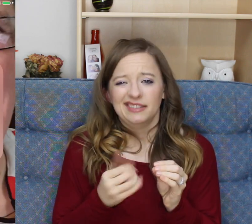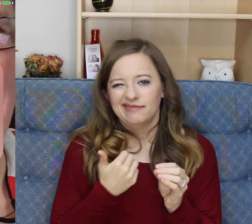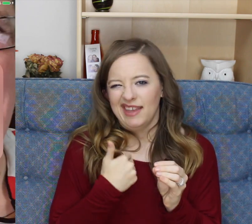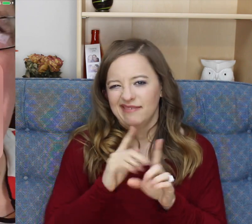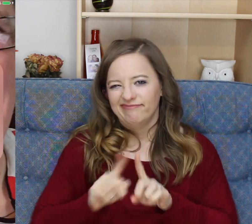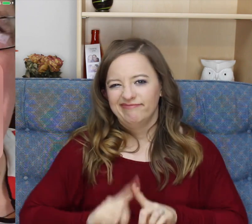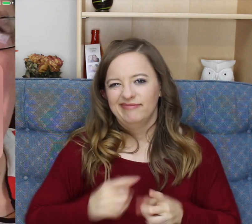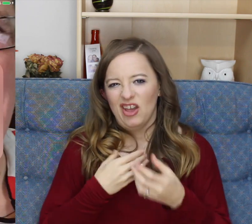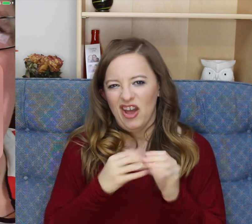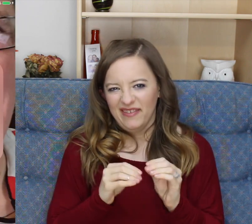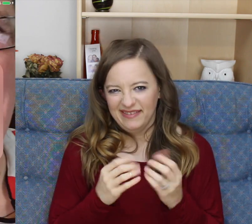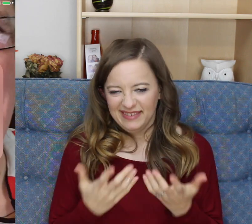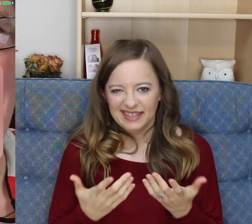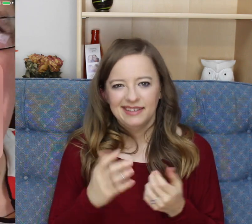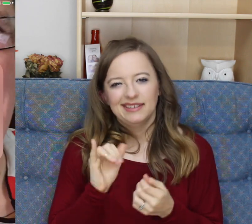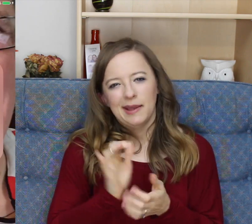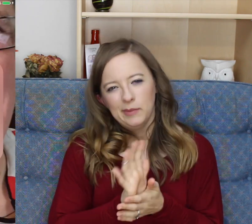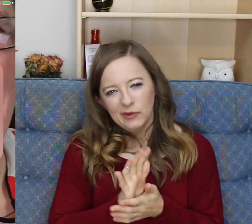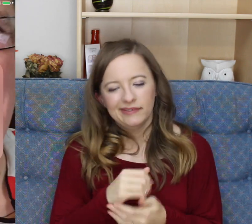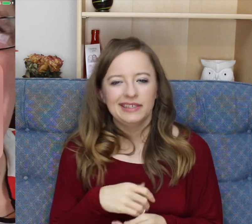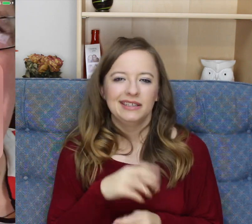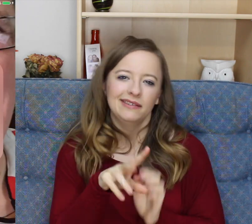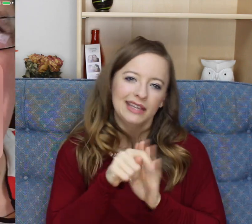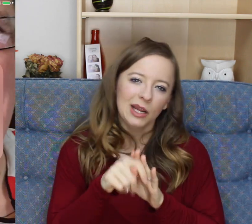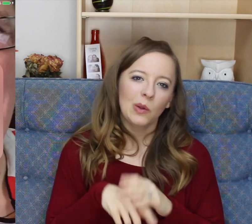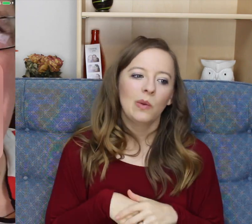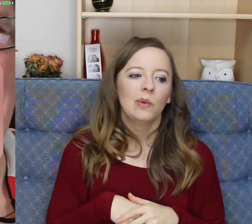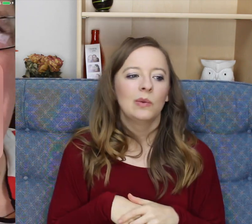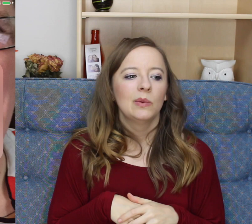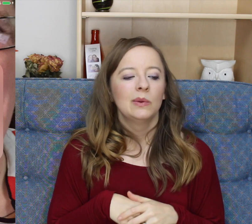office which has all of officey stuff and then iMovie